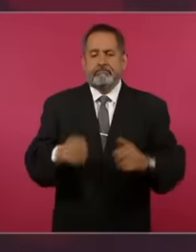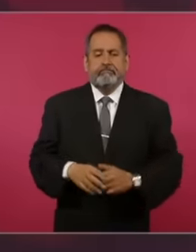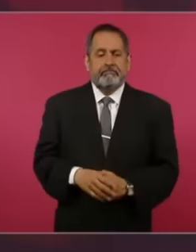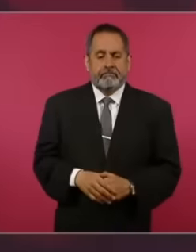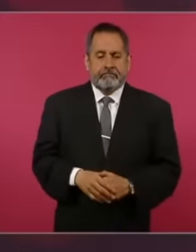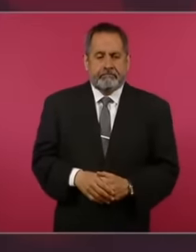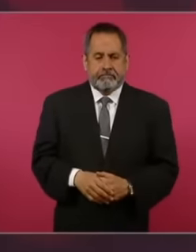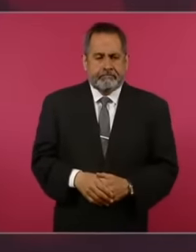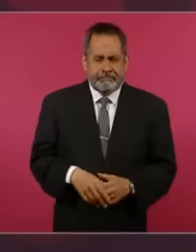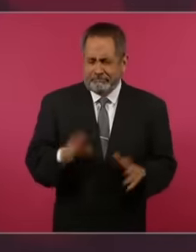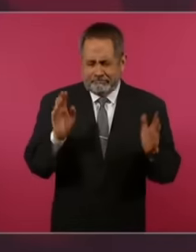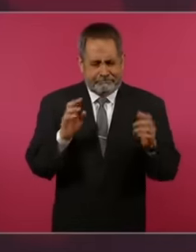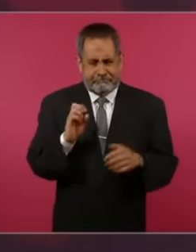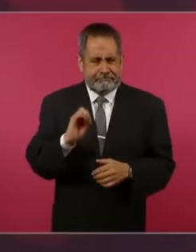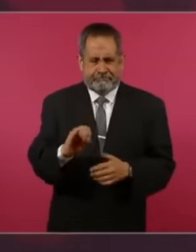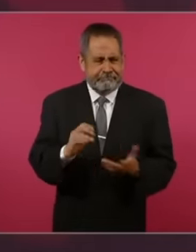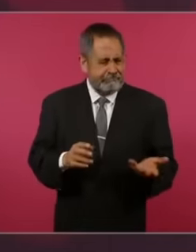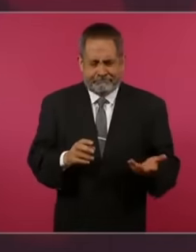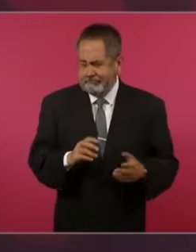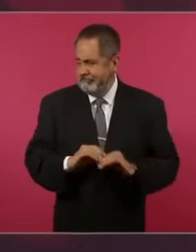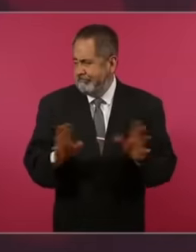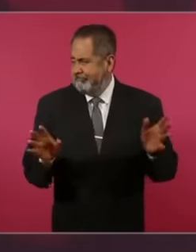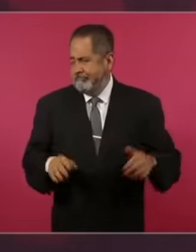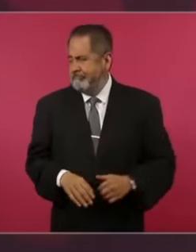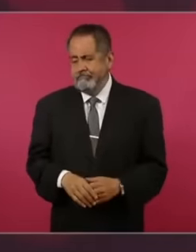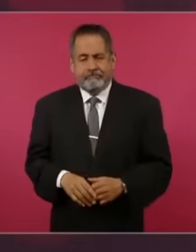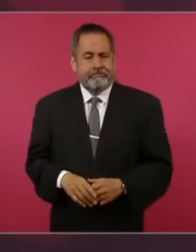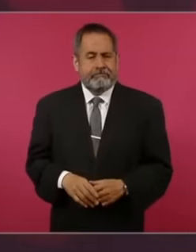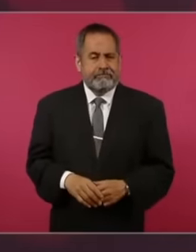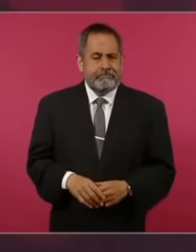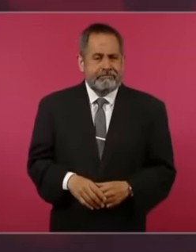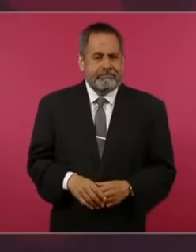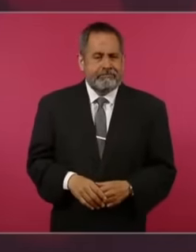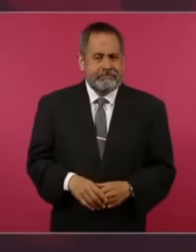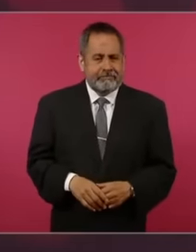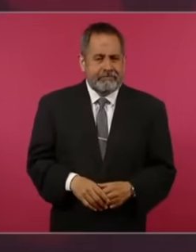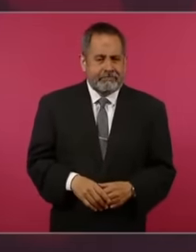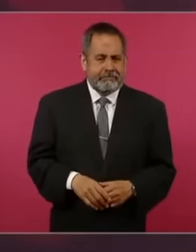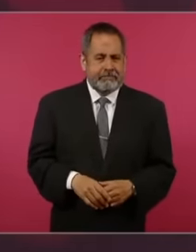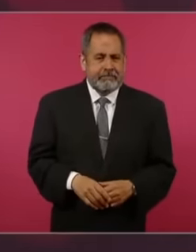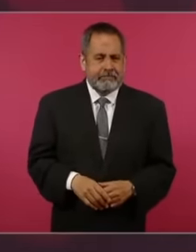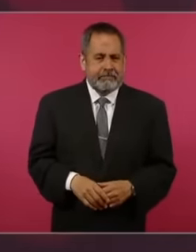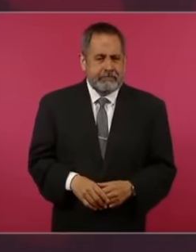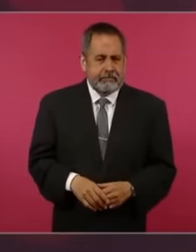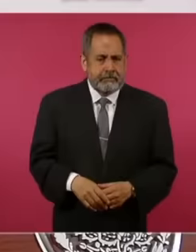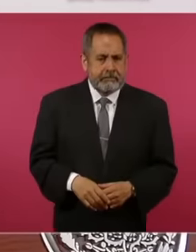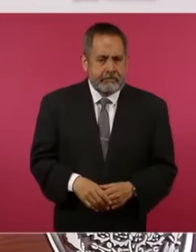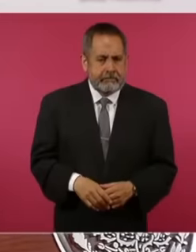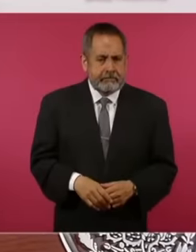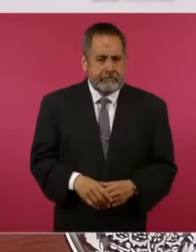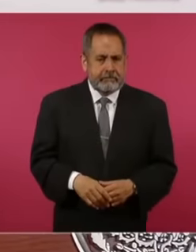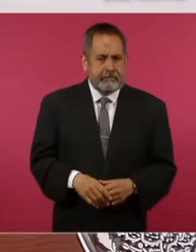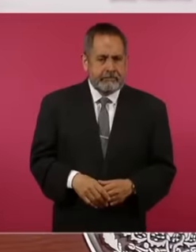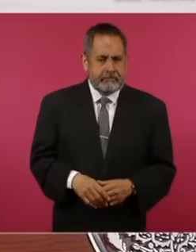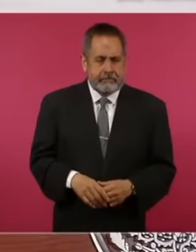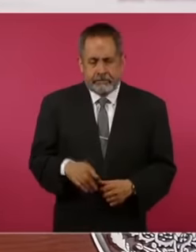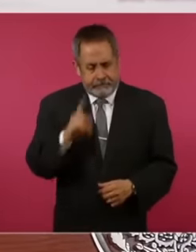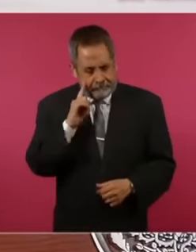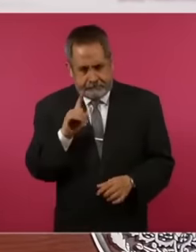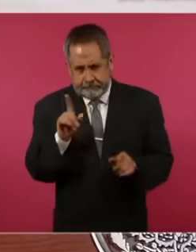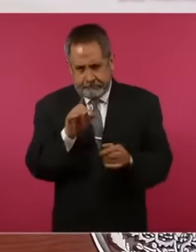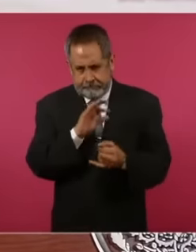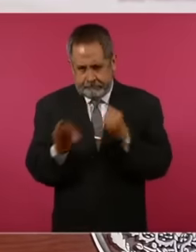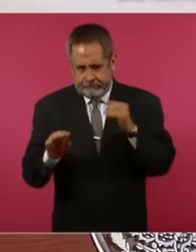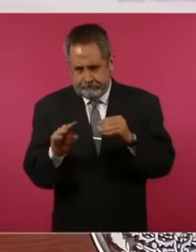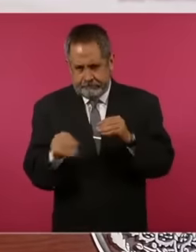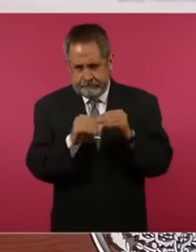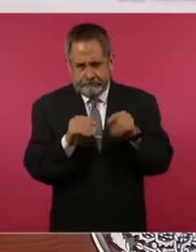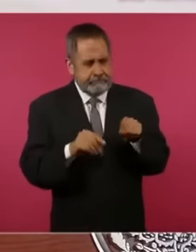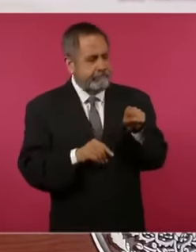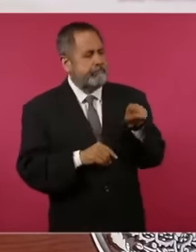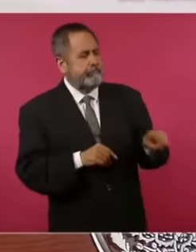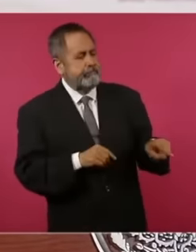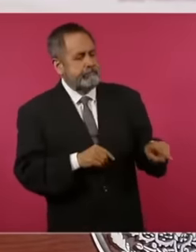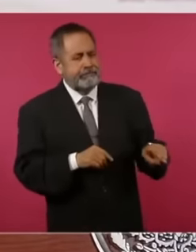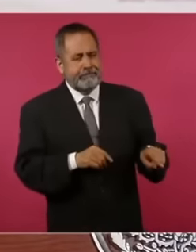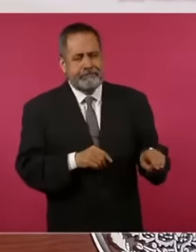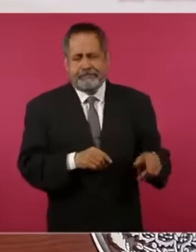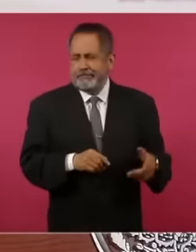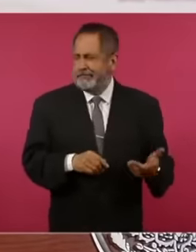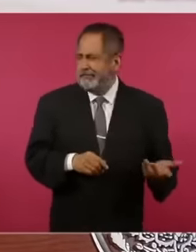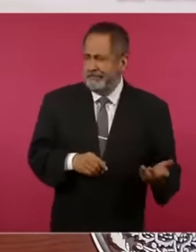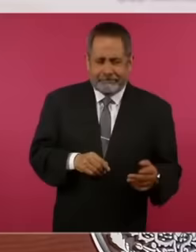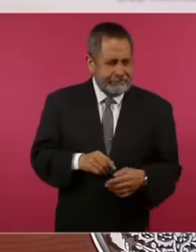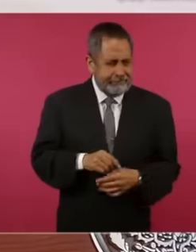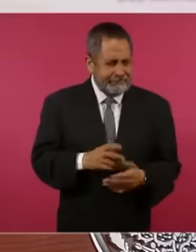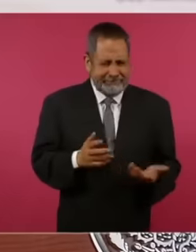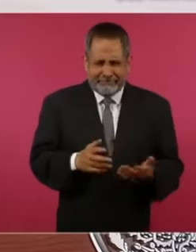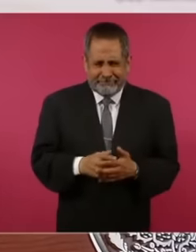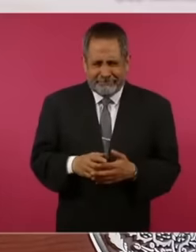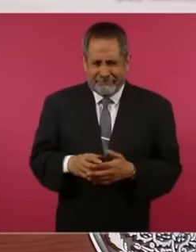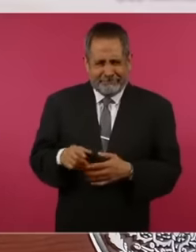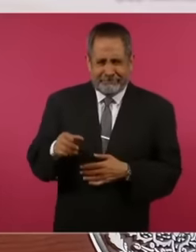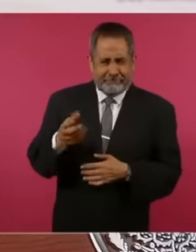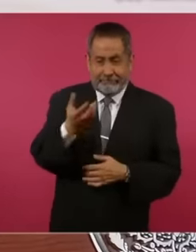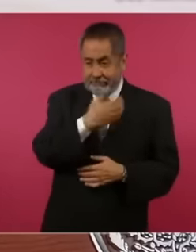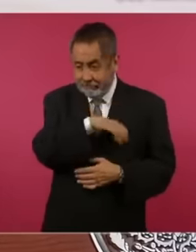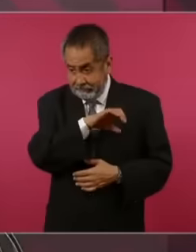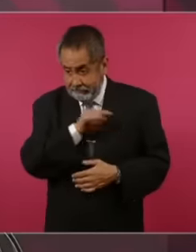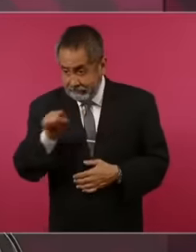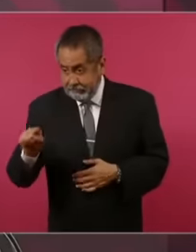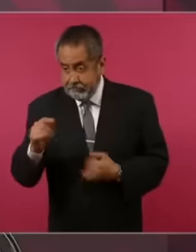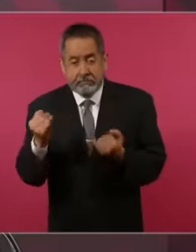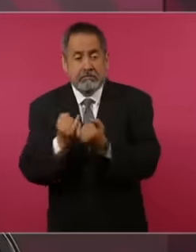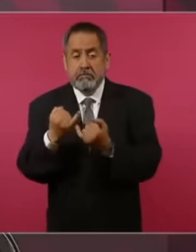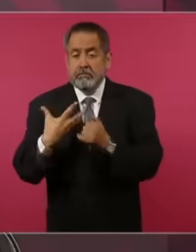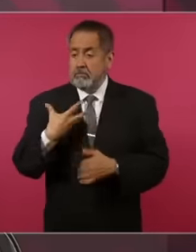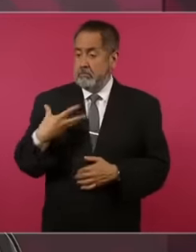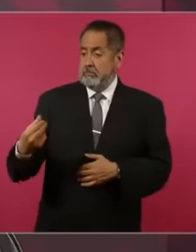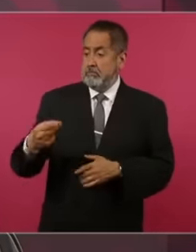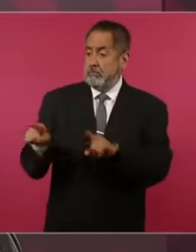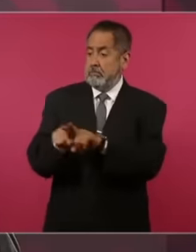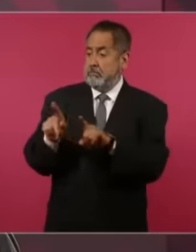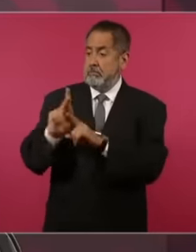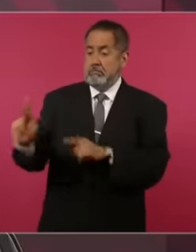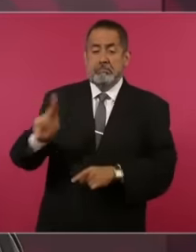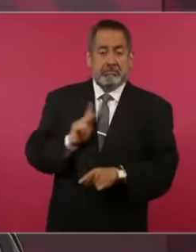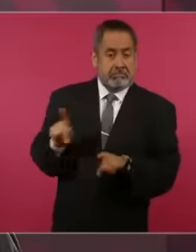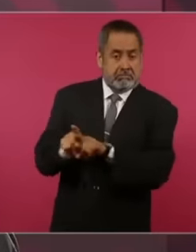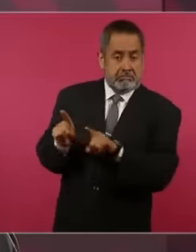but and now as as a corollary to say how is it going to happen to me like this one